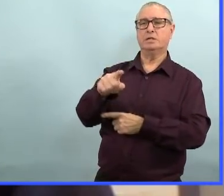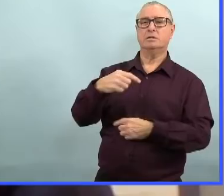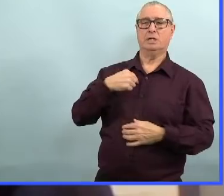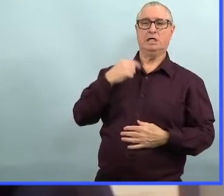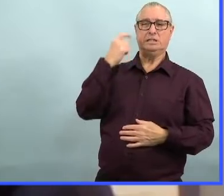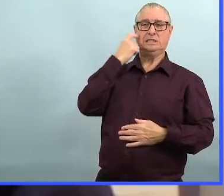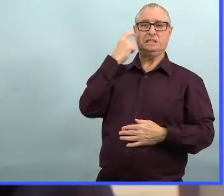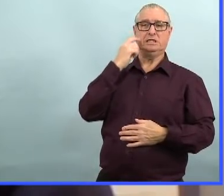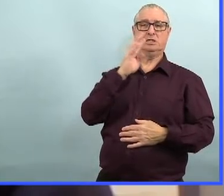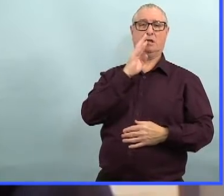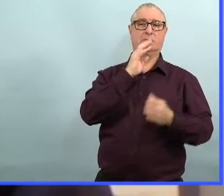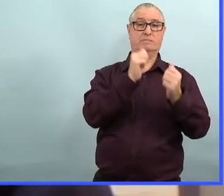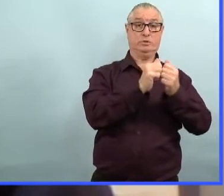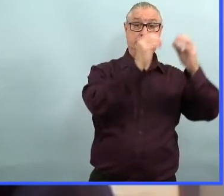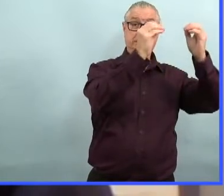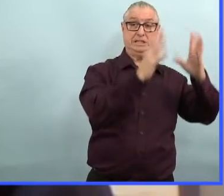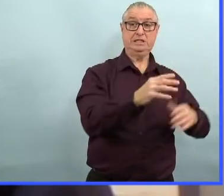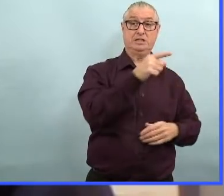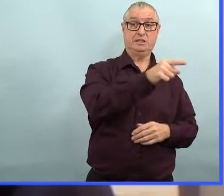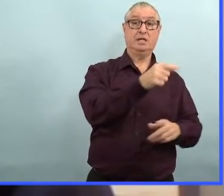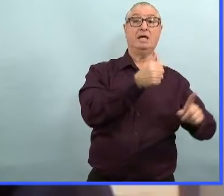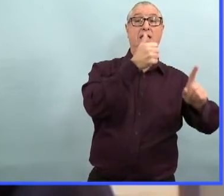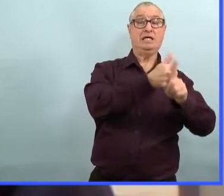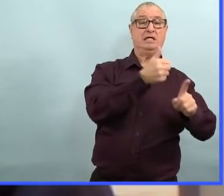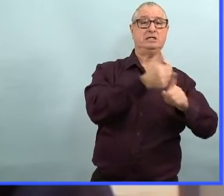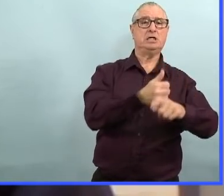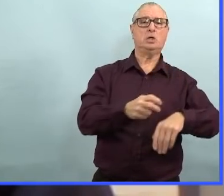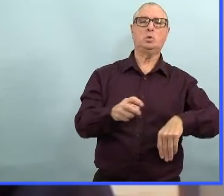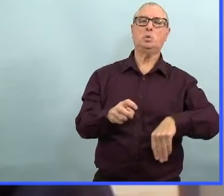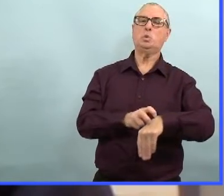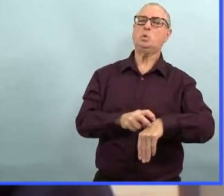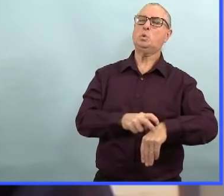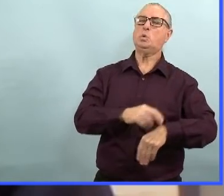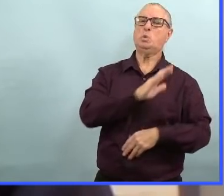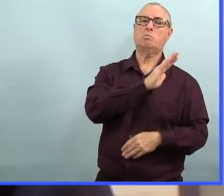saying that they kind of feel like they're expected to be a martyr in this situation that